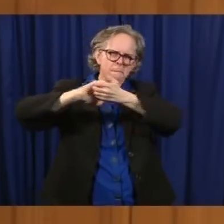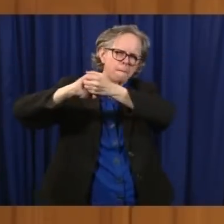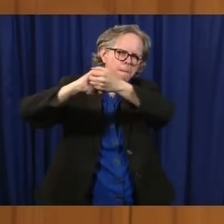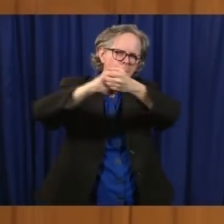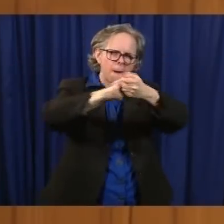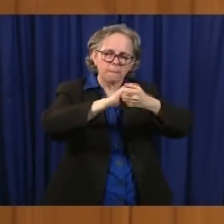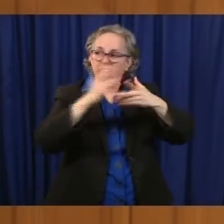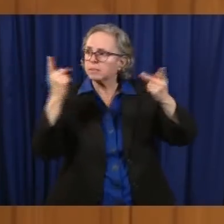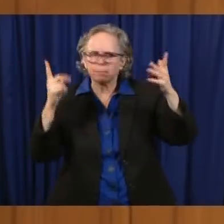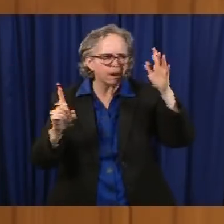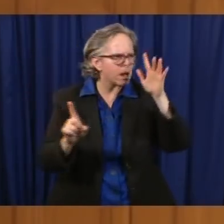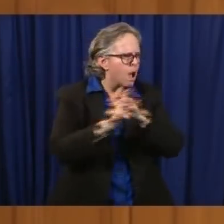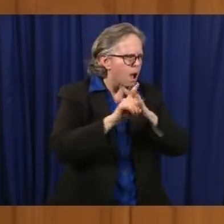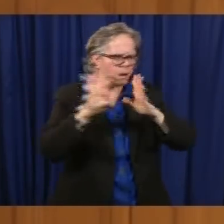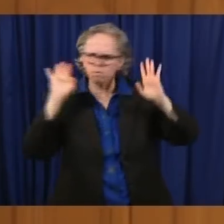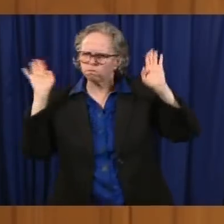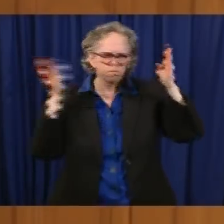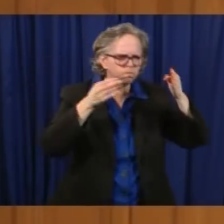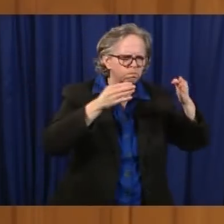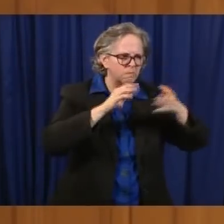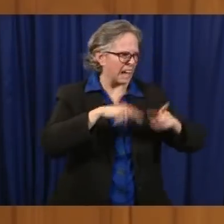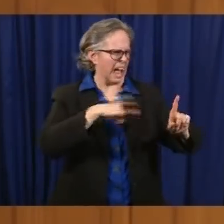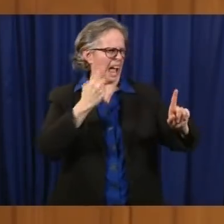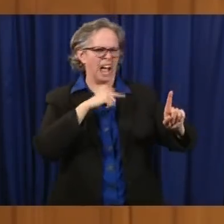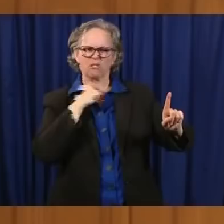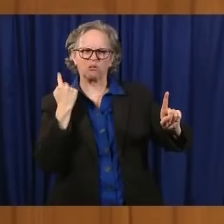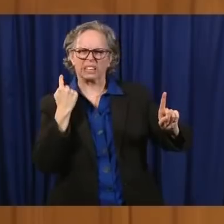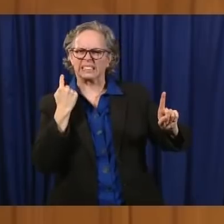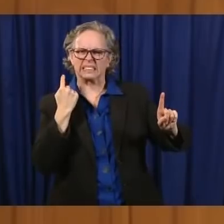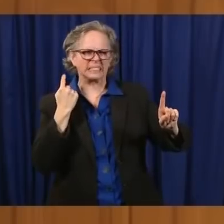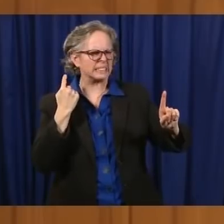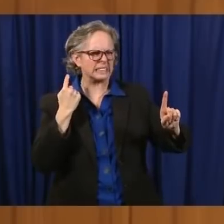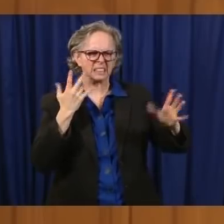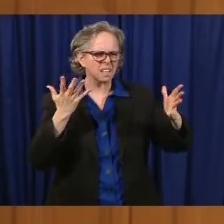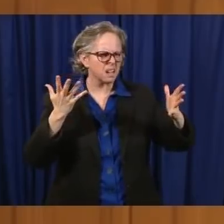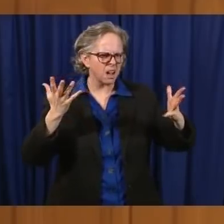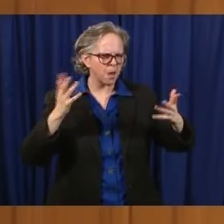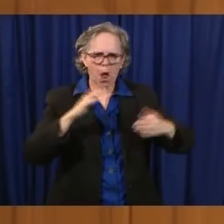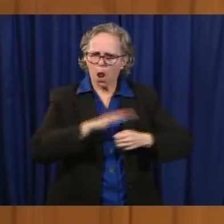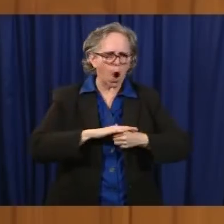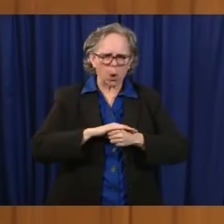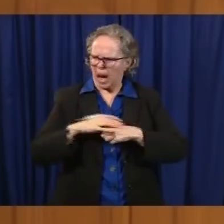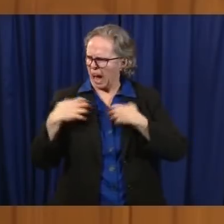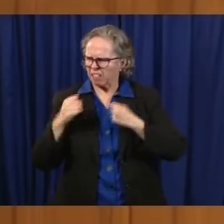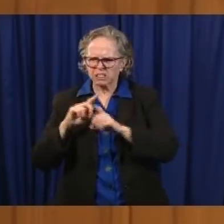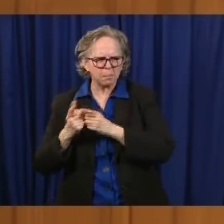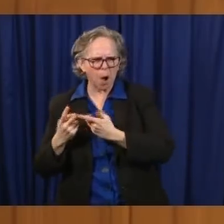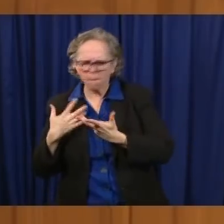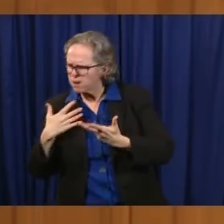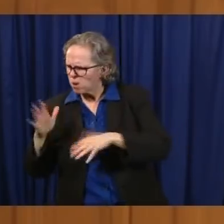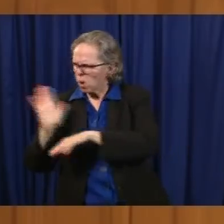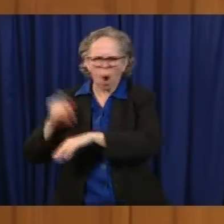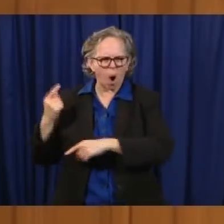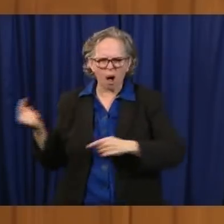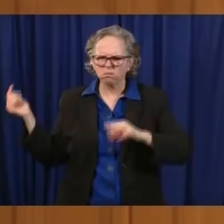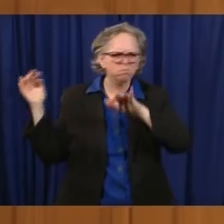LEADING STRIKE FORCES, DR. MARY APPLEGATE, MARK HURST, AND ALONGSIDE OUR BUREAU OF INFECTIOUS DISEASES. WHENEVER THERE'S AN OUTBREAK IN